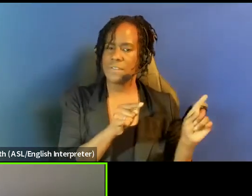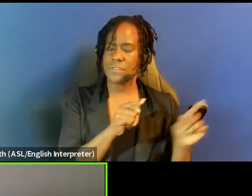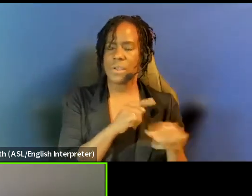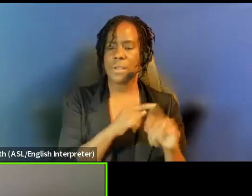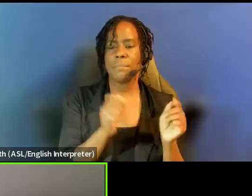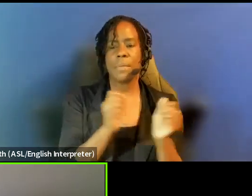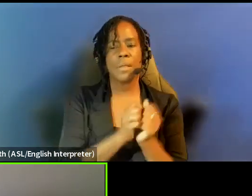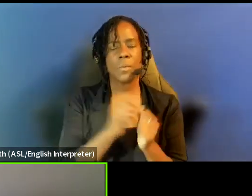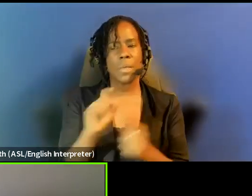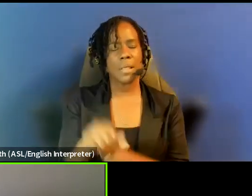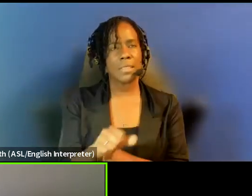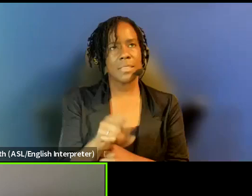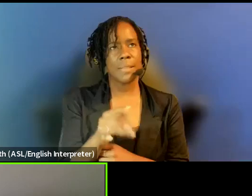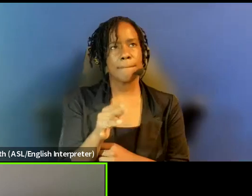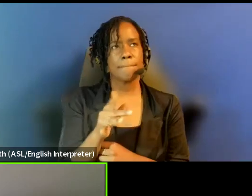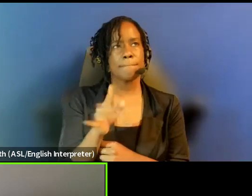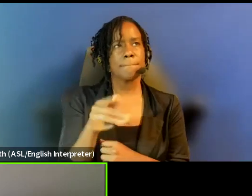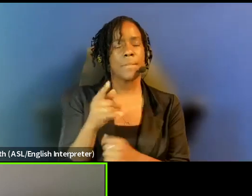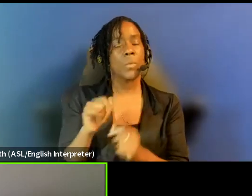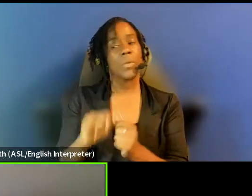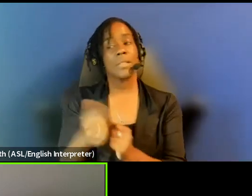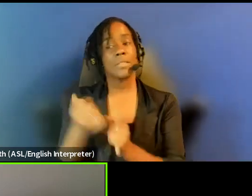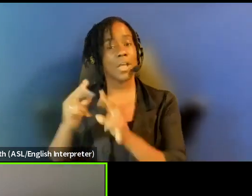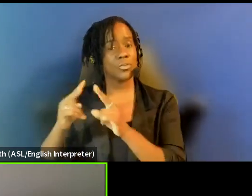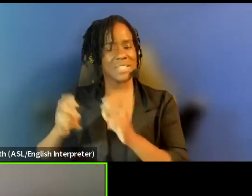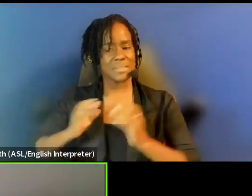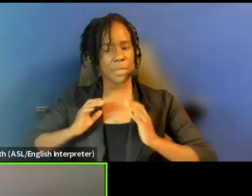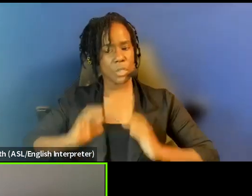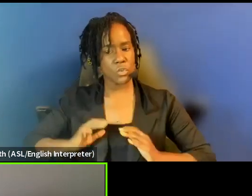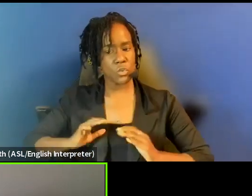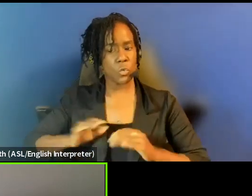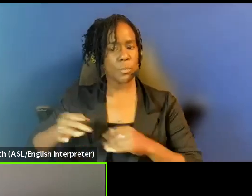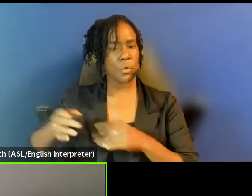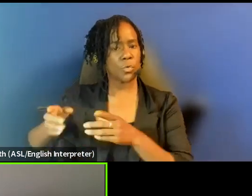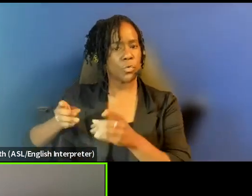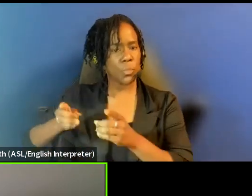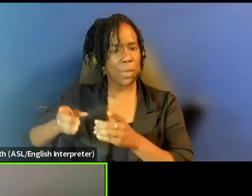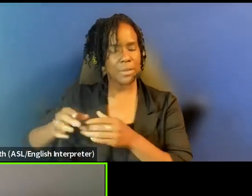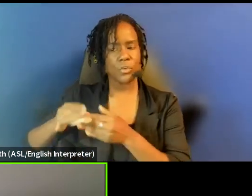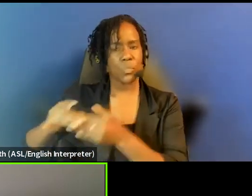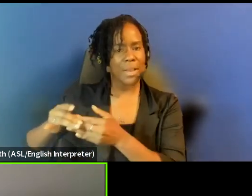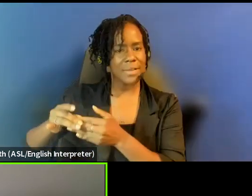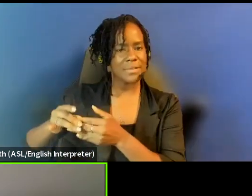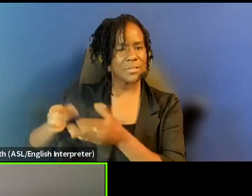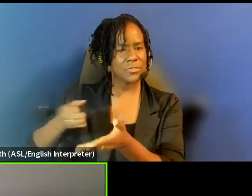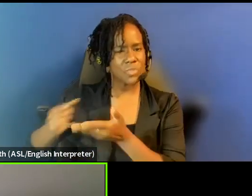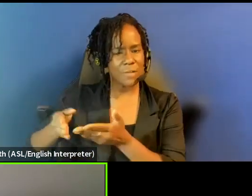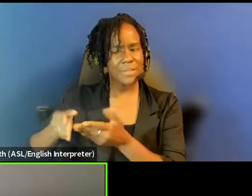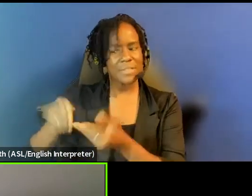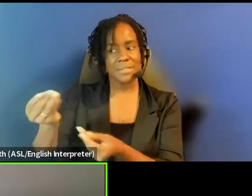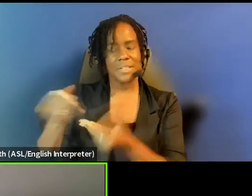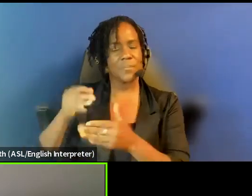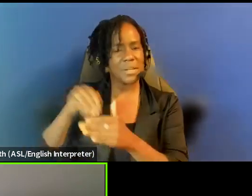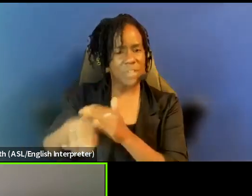specific services and supports. That wasn't probably quite as detailed in this assessment